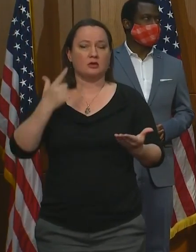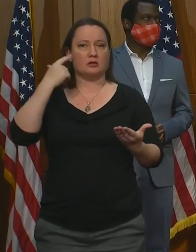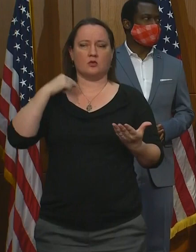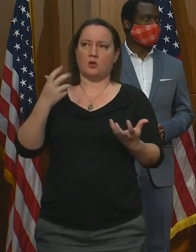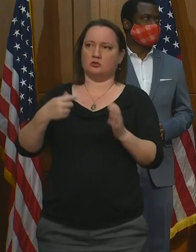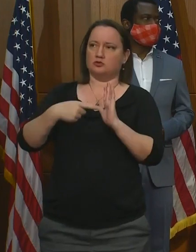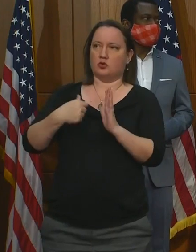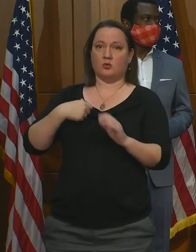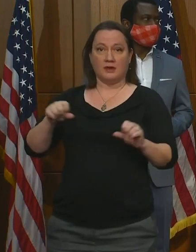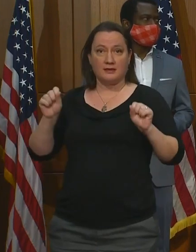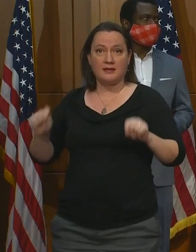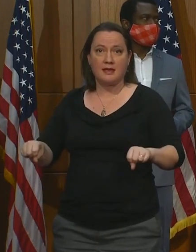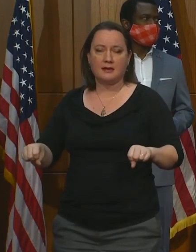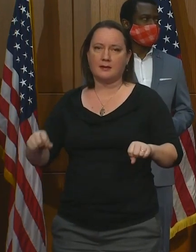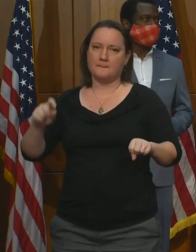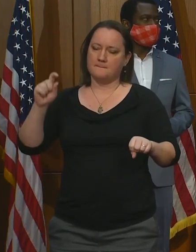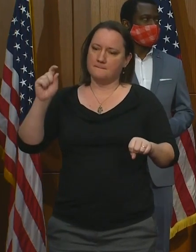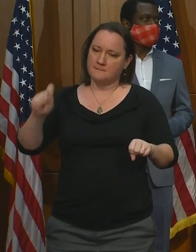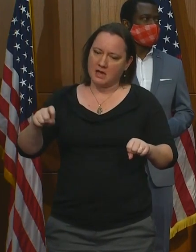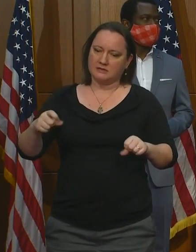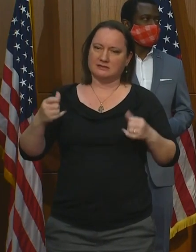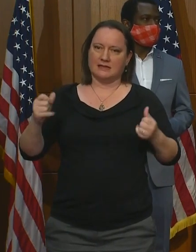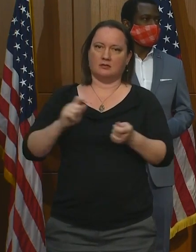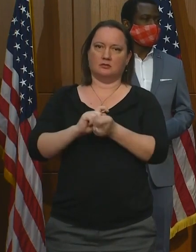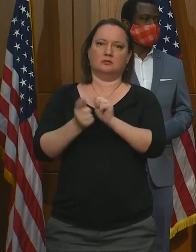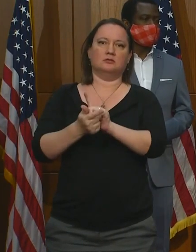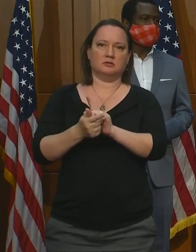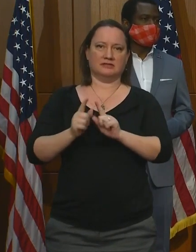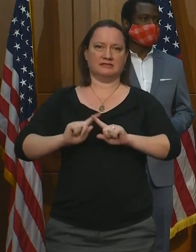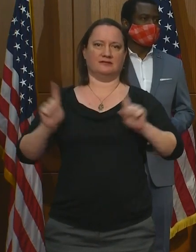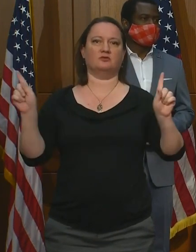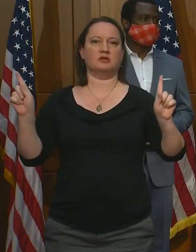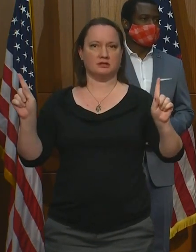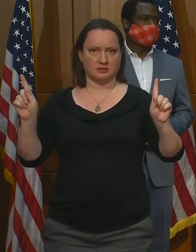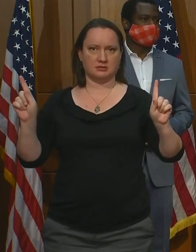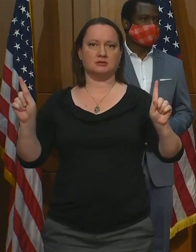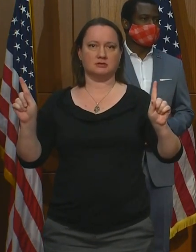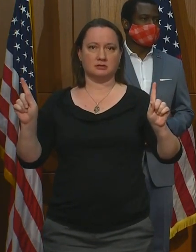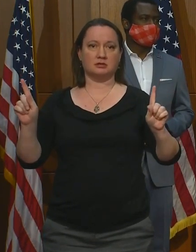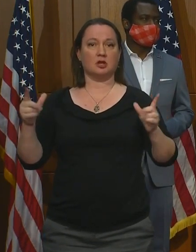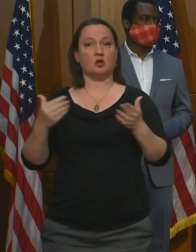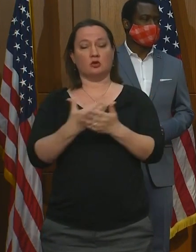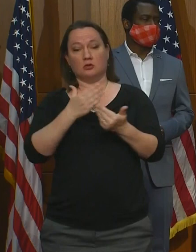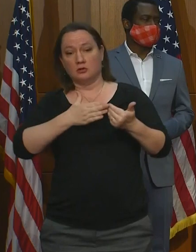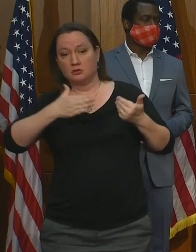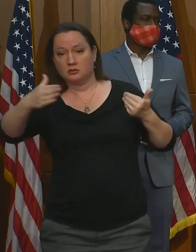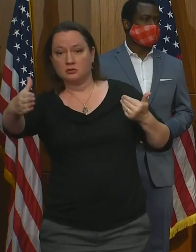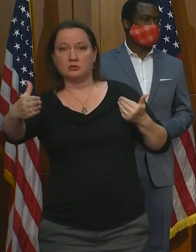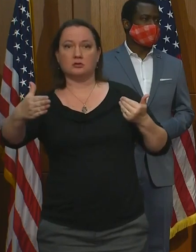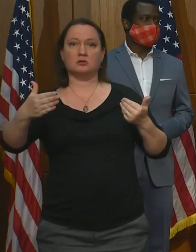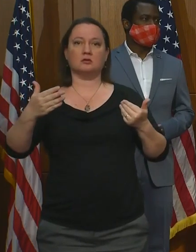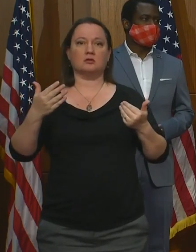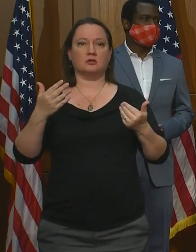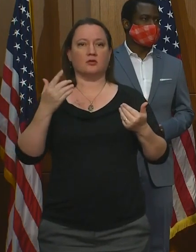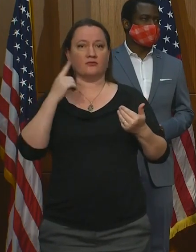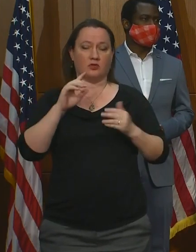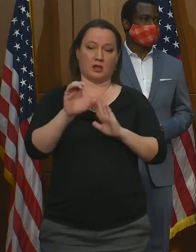HERE BECAUSE WE WILL TO SHOW THAT WE CAN AND MUST BE